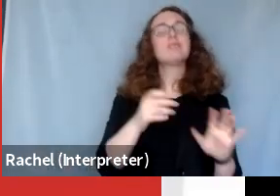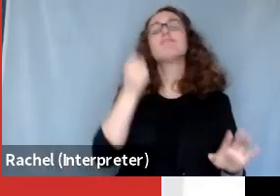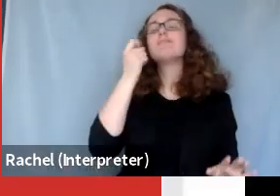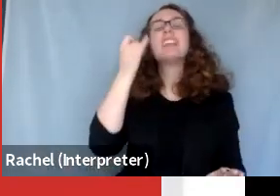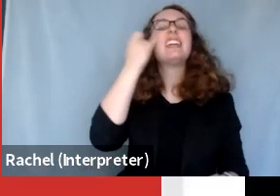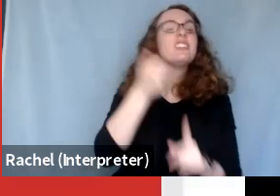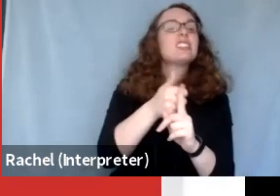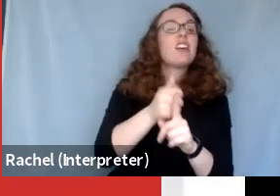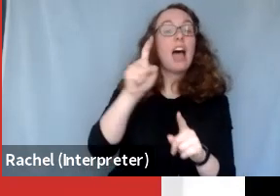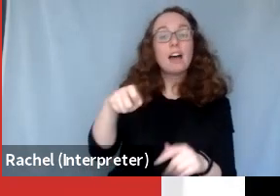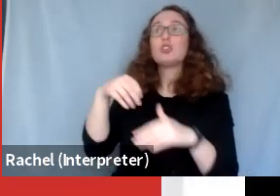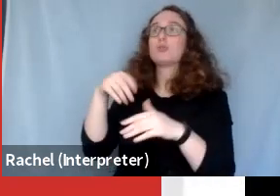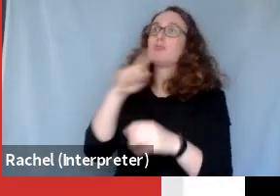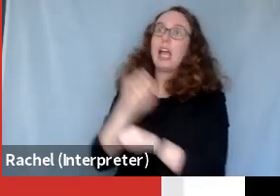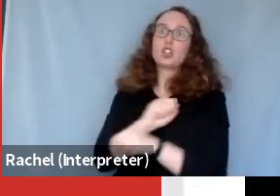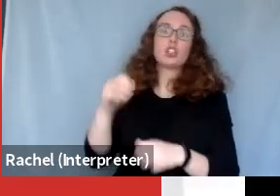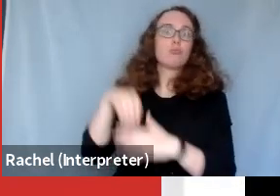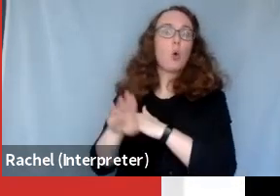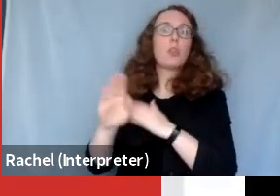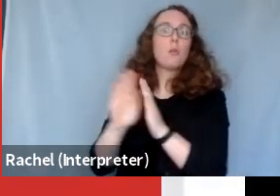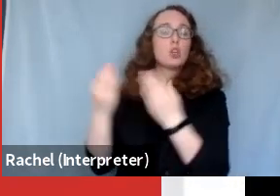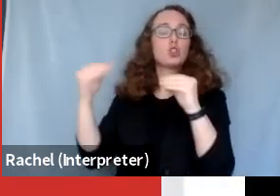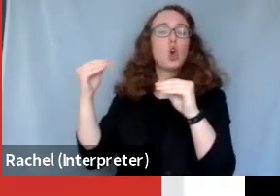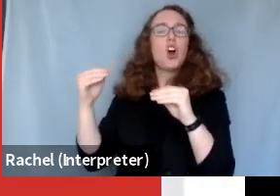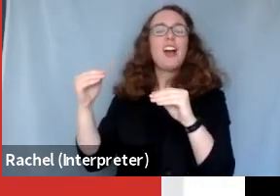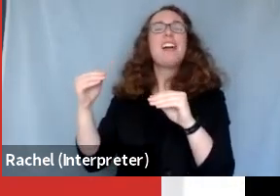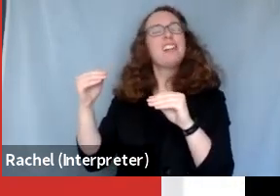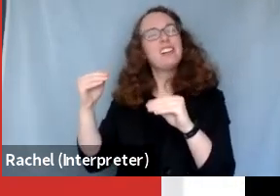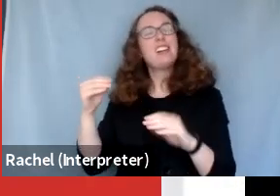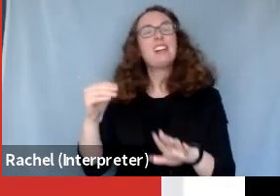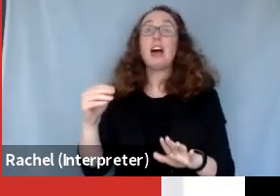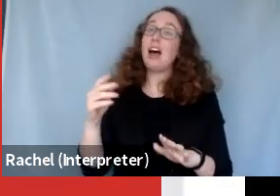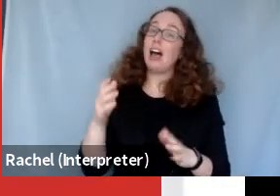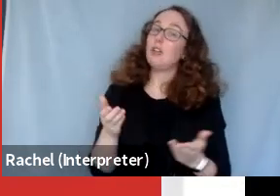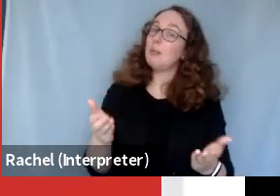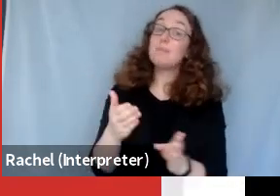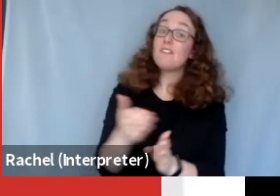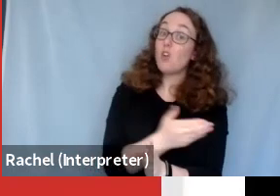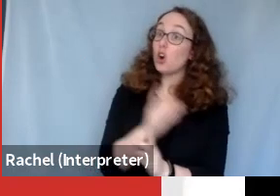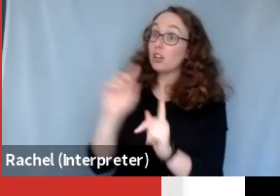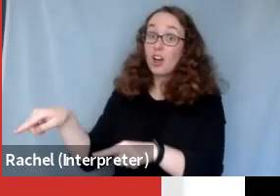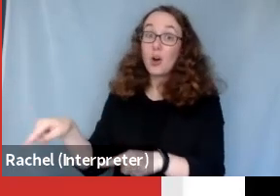you can do your shopping list online because everything is is available there. So if you go and choose whatever book